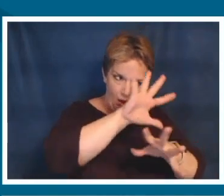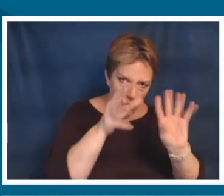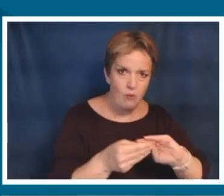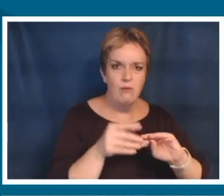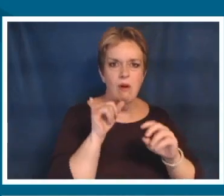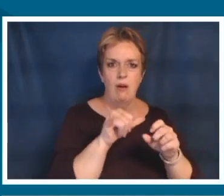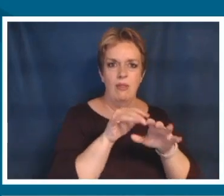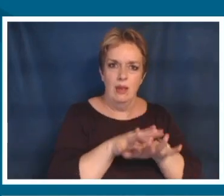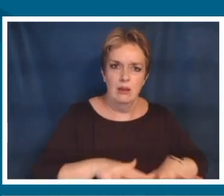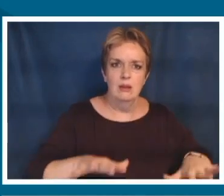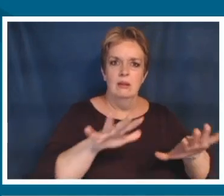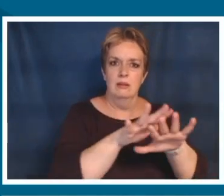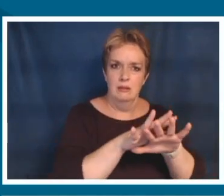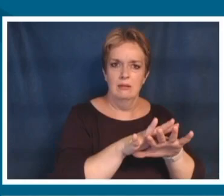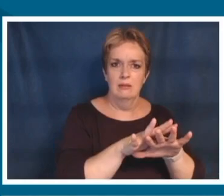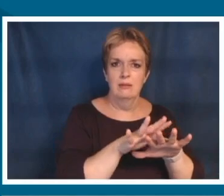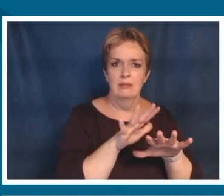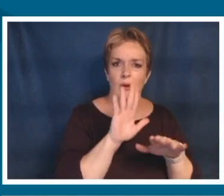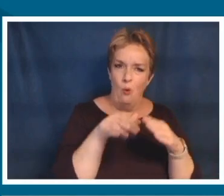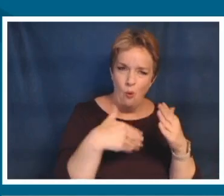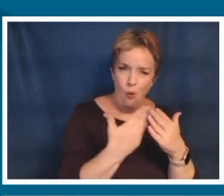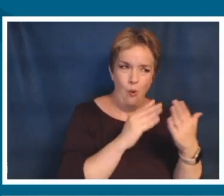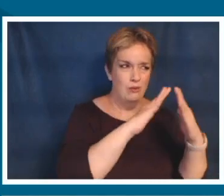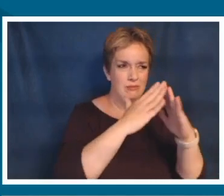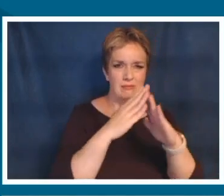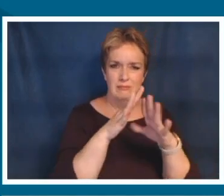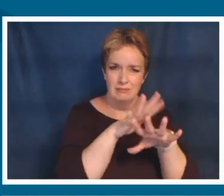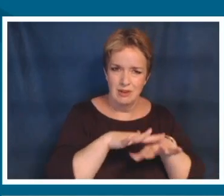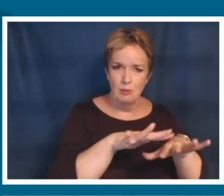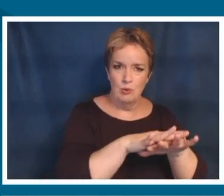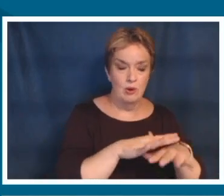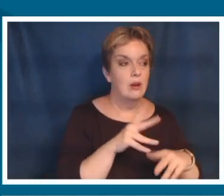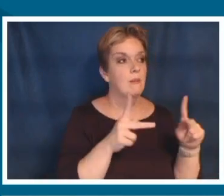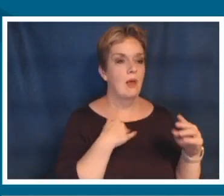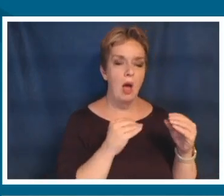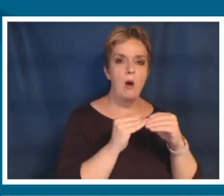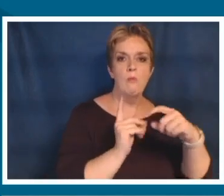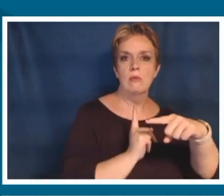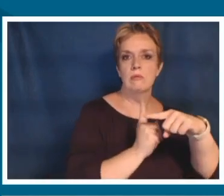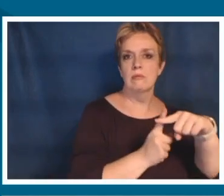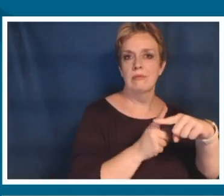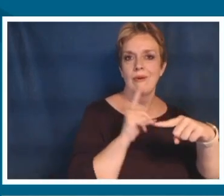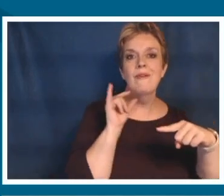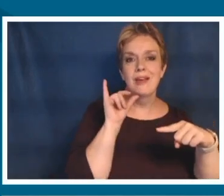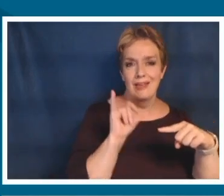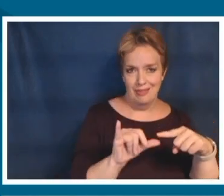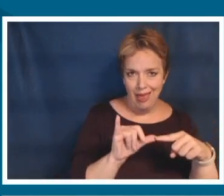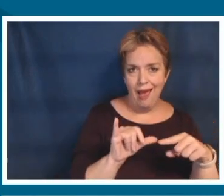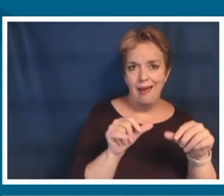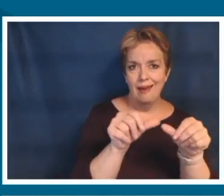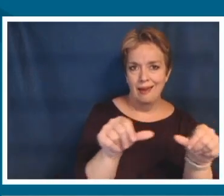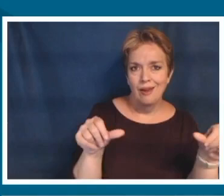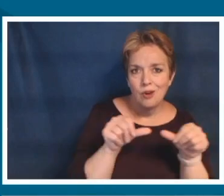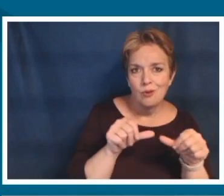neighborhood because this was there they had more positive images of african-american men because this was